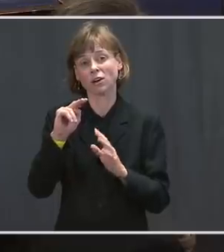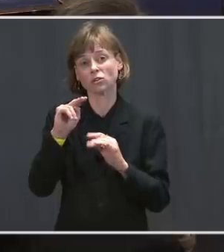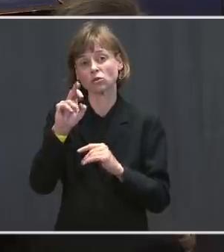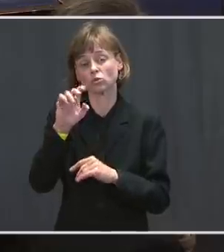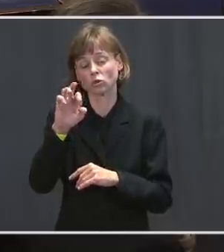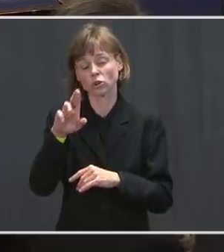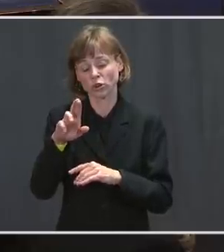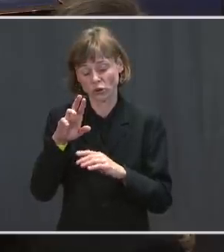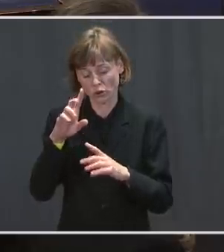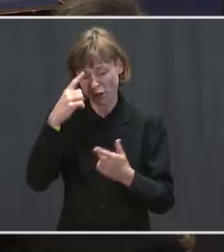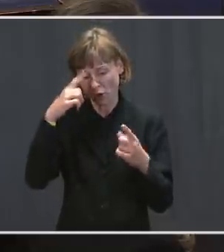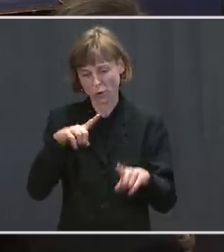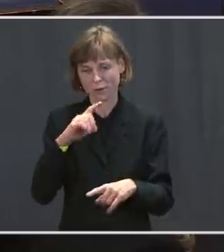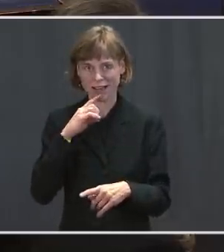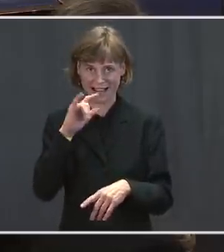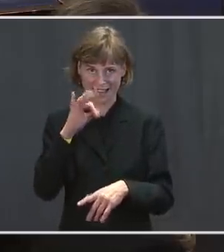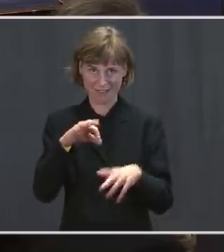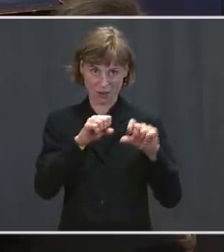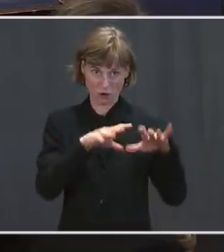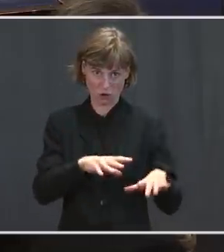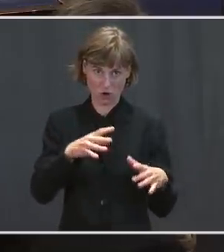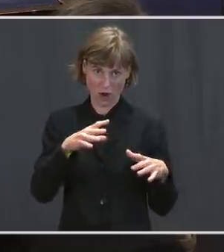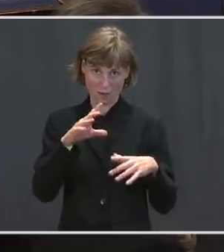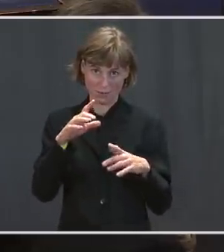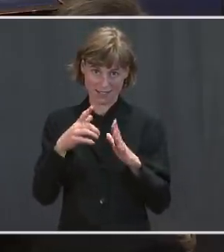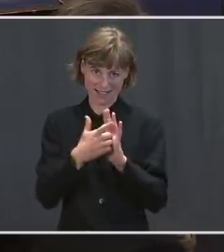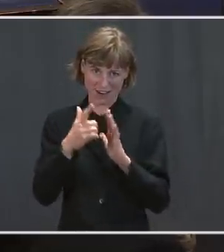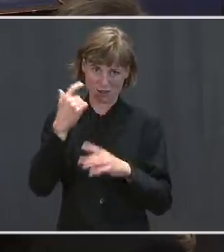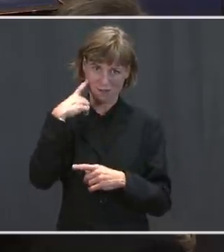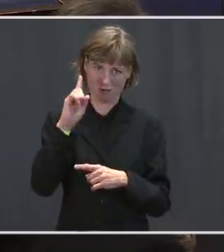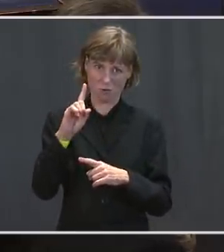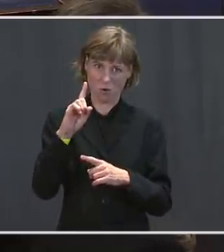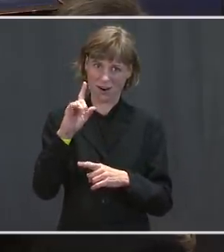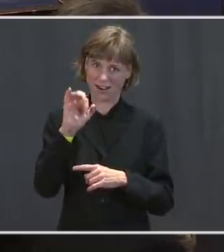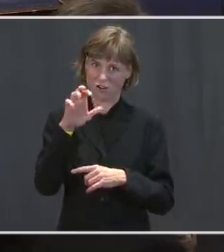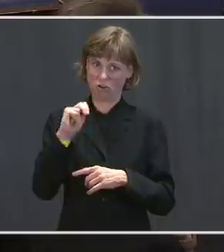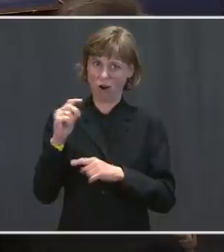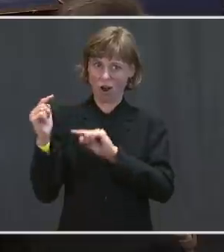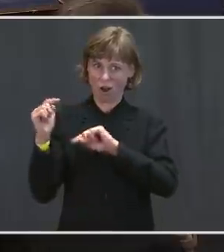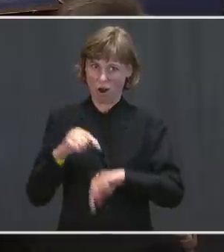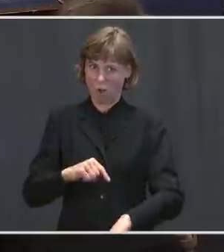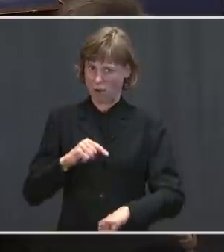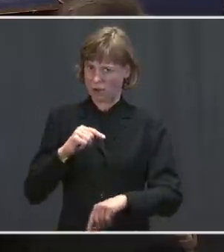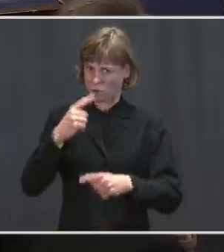in exchange for Iran coming into compliance, is that proposal at all being considered?